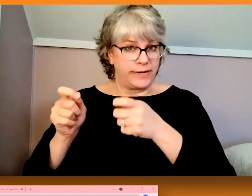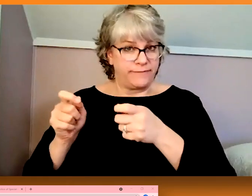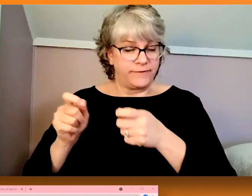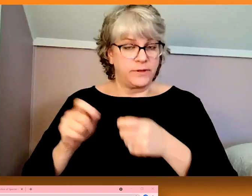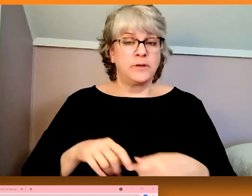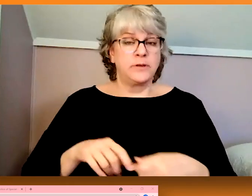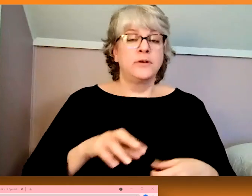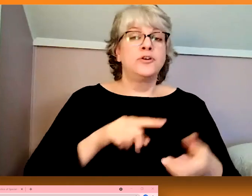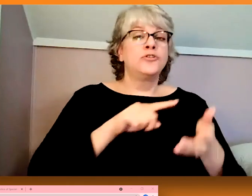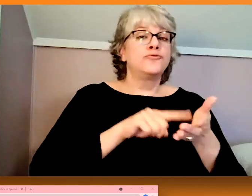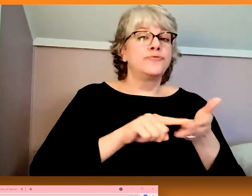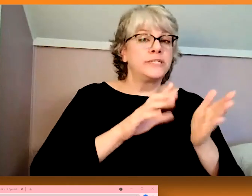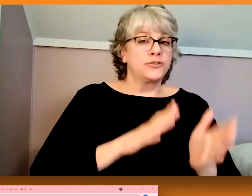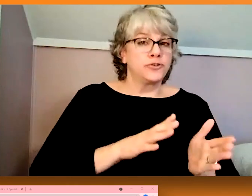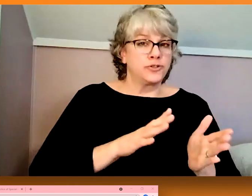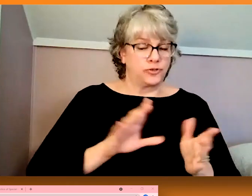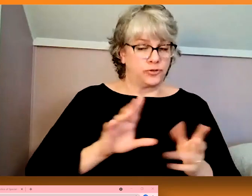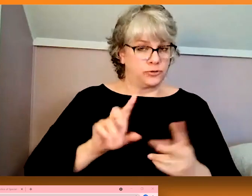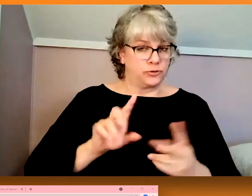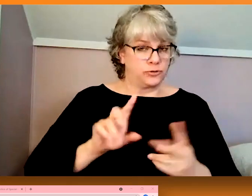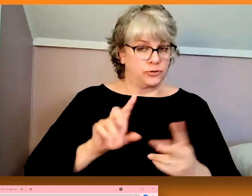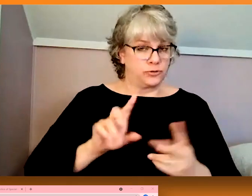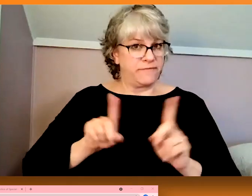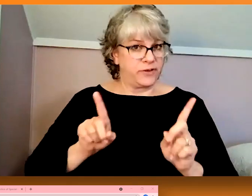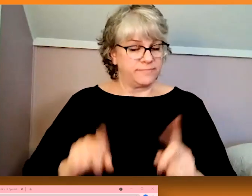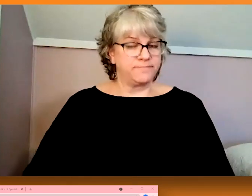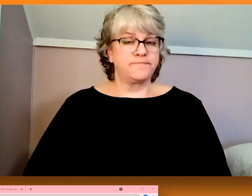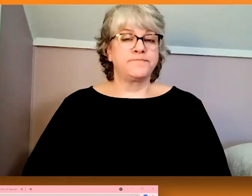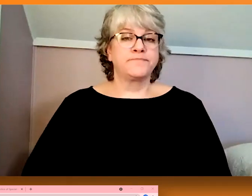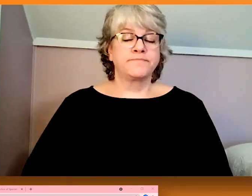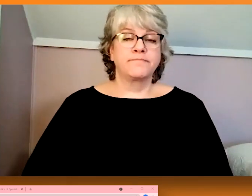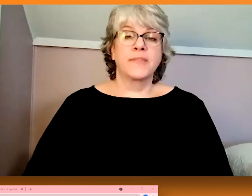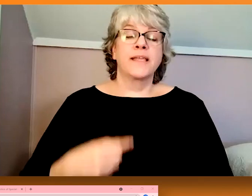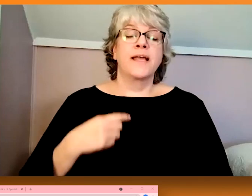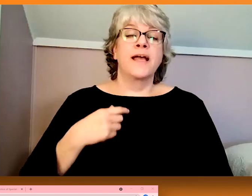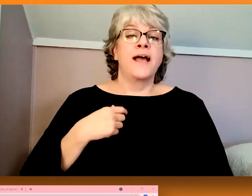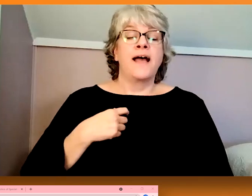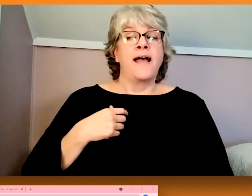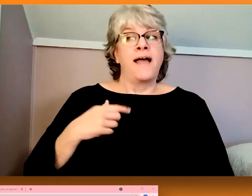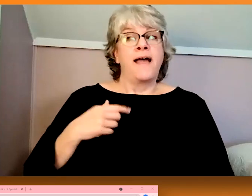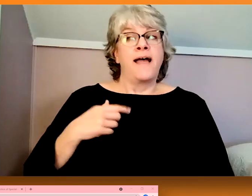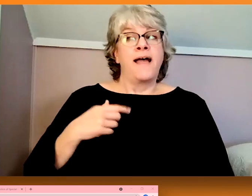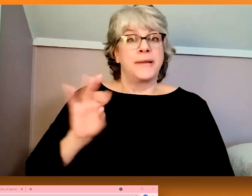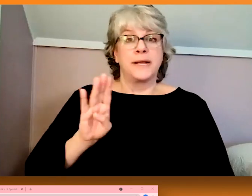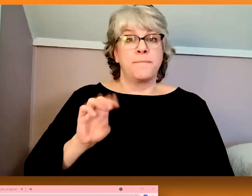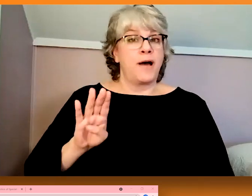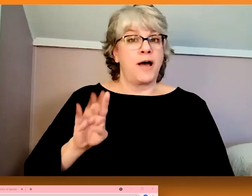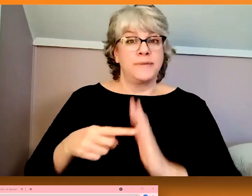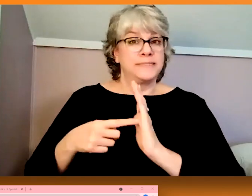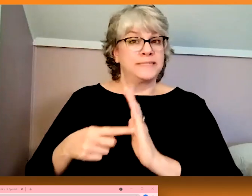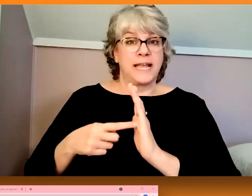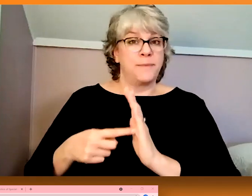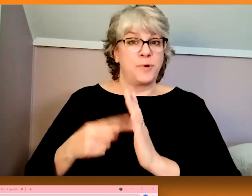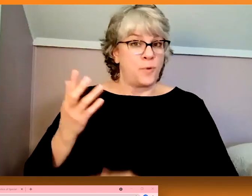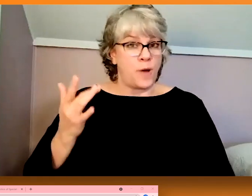and a Researcher Guide. The reason I used Bob to create an account is because I already have an account,